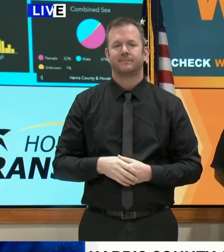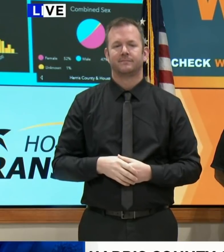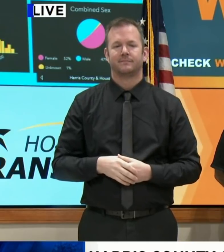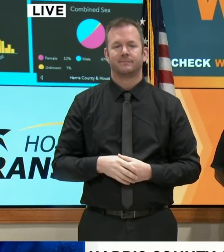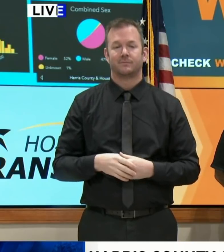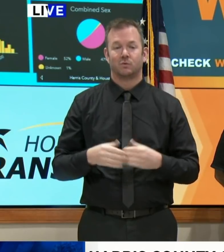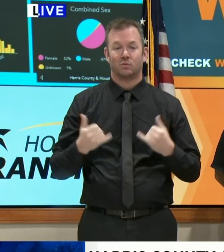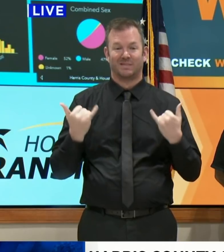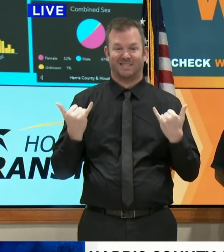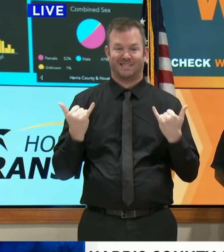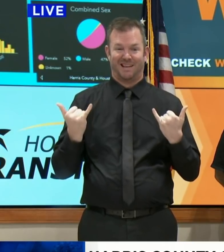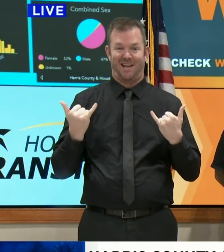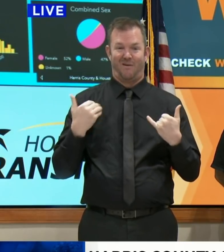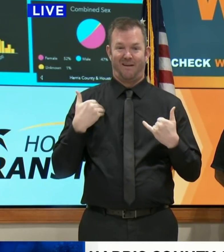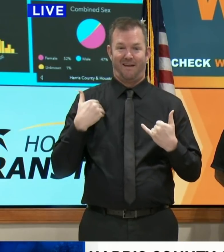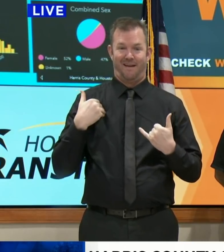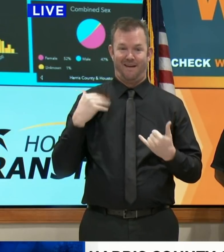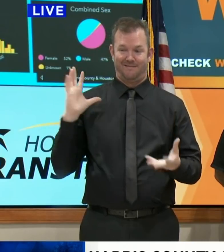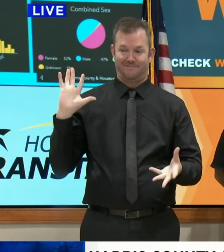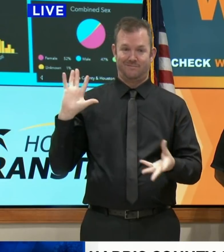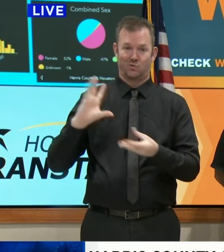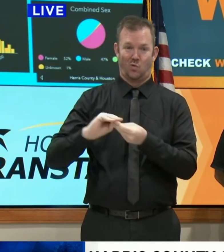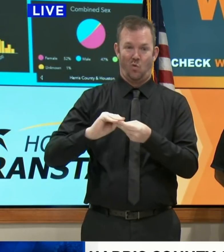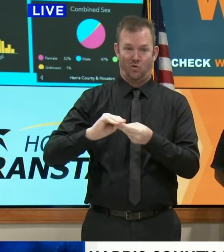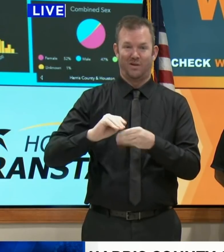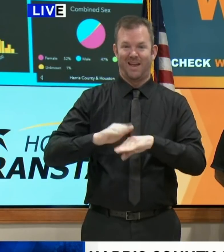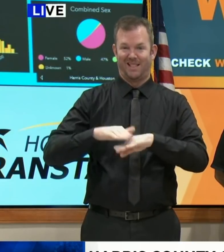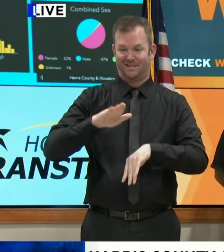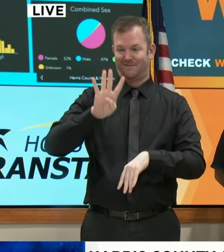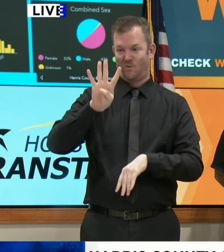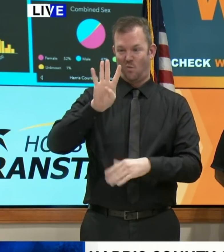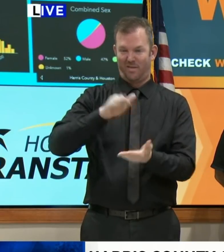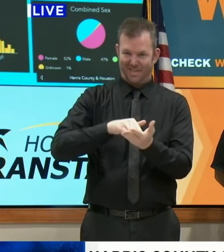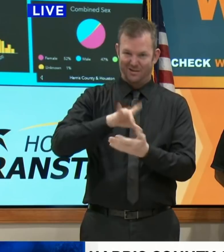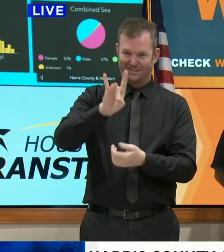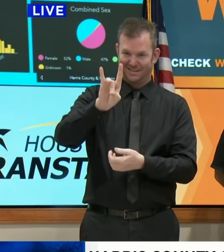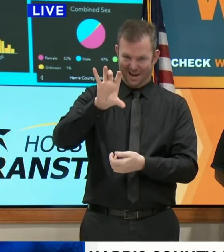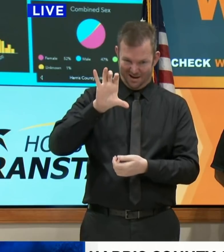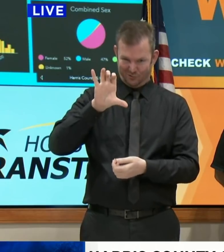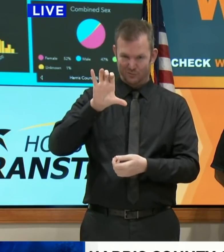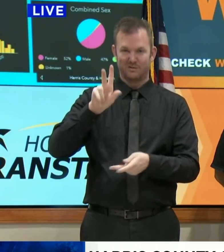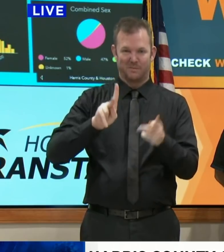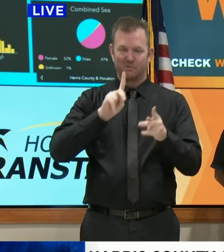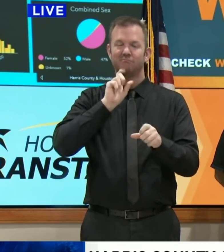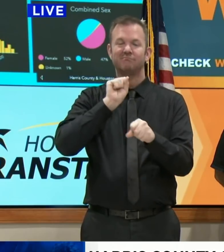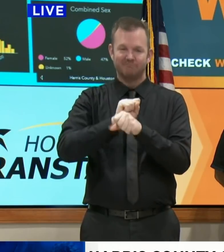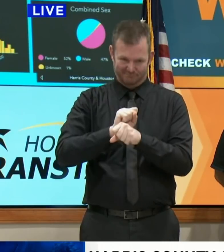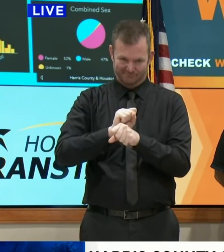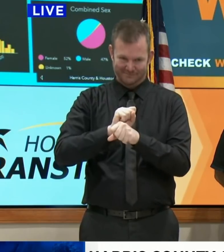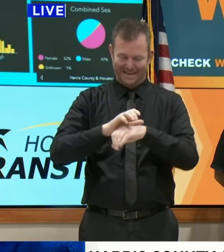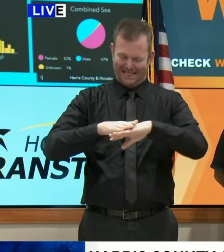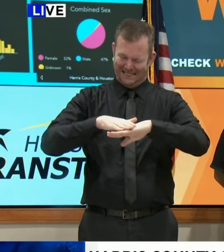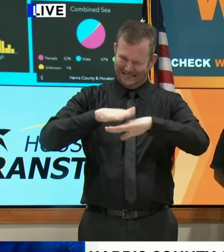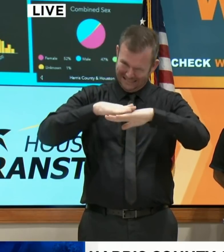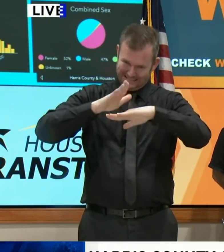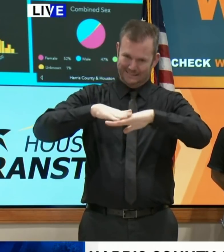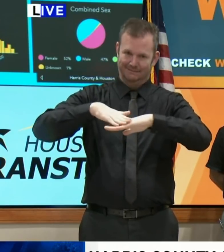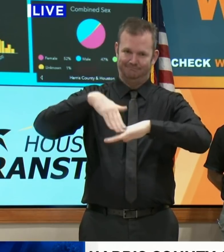3 additional people. >> In our parts of town due to coronavirus in total then we